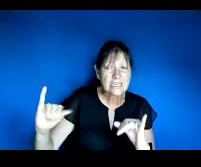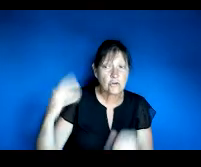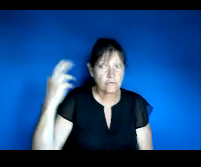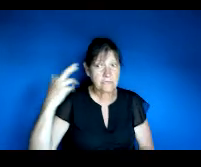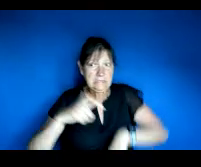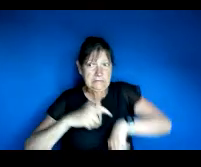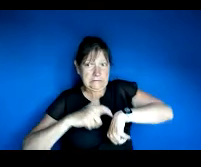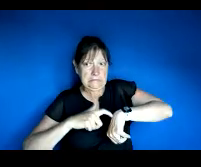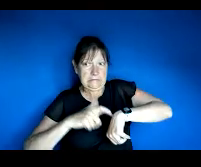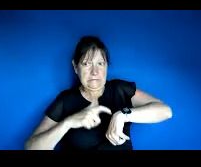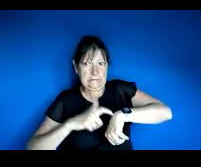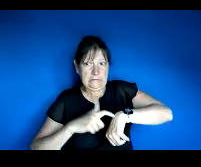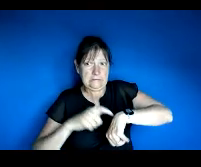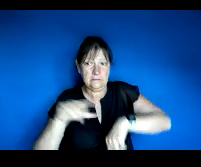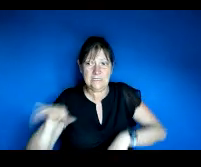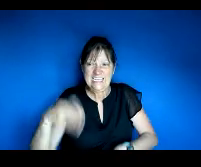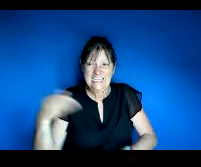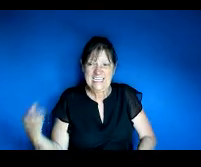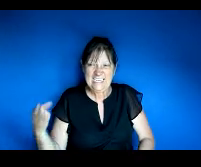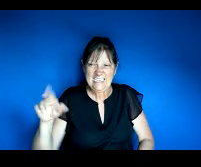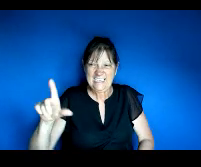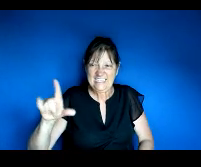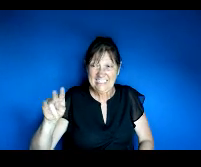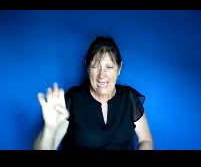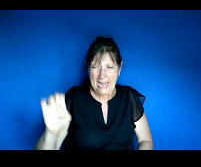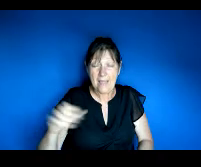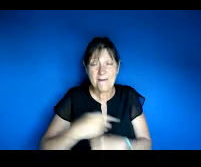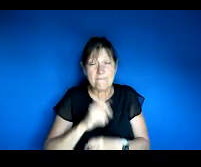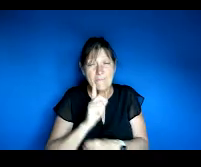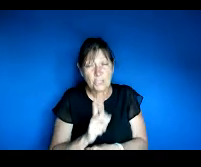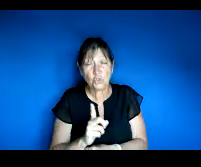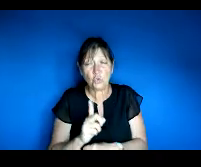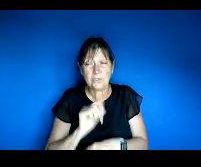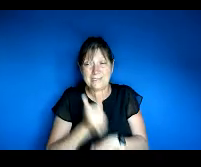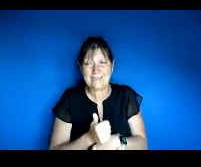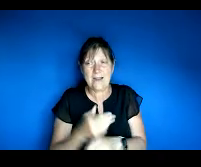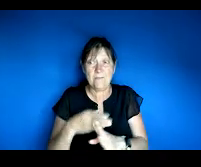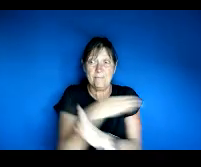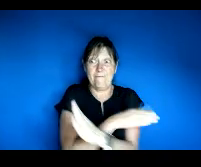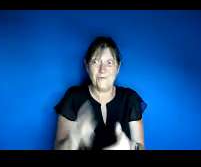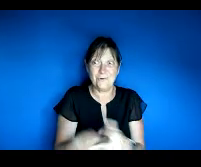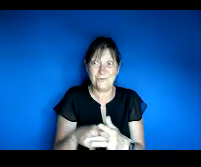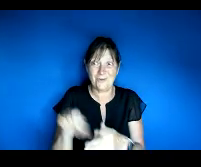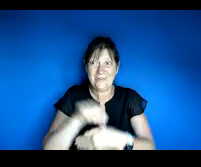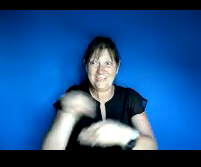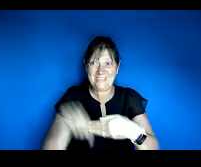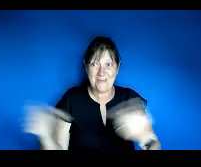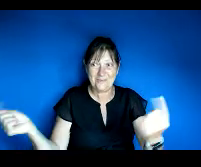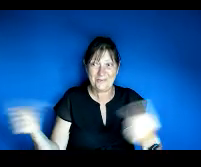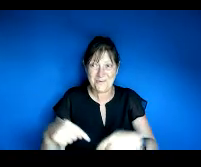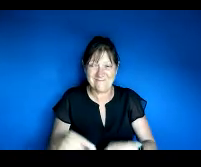is just because it gives us the best chance of making sure, for eligible students, something is in place before the start of the semester. You can still submit that to our office,